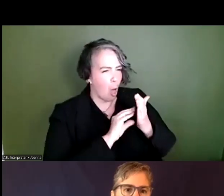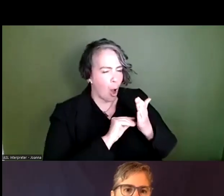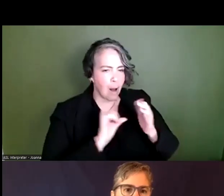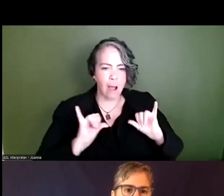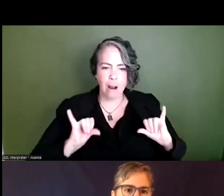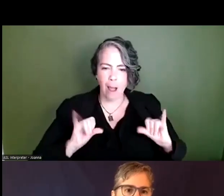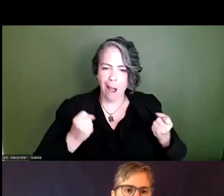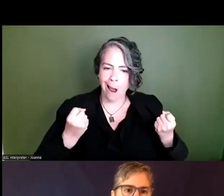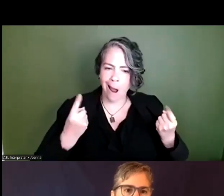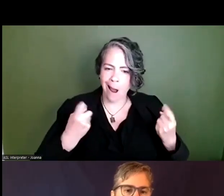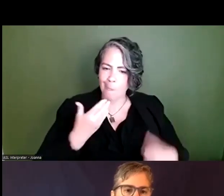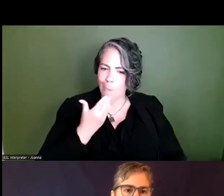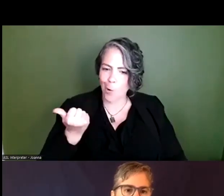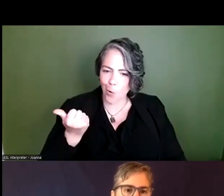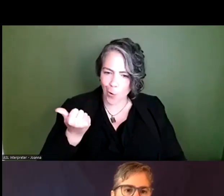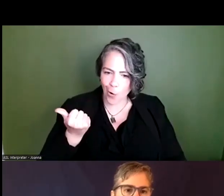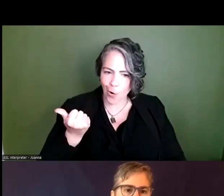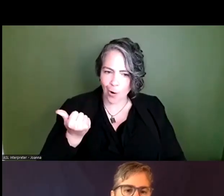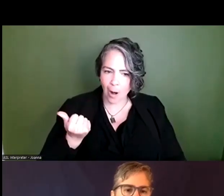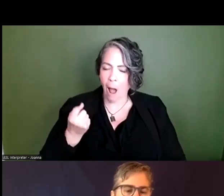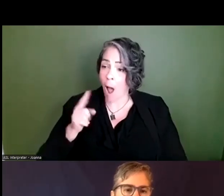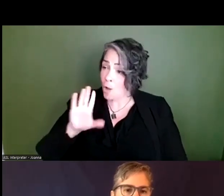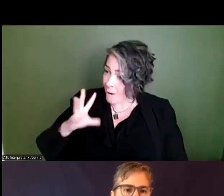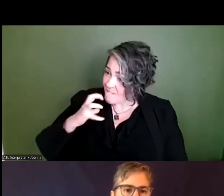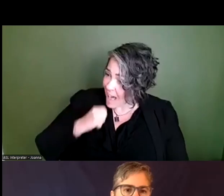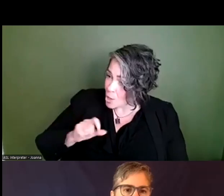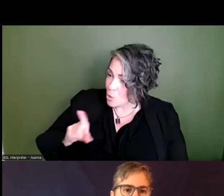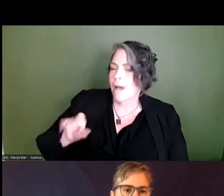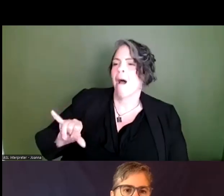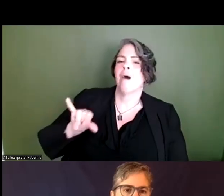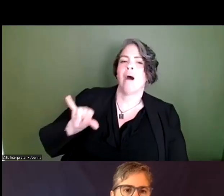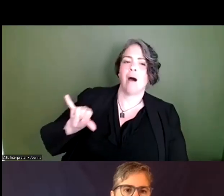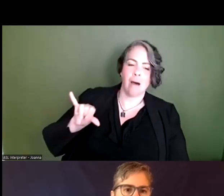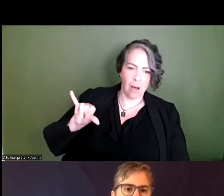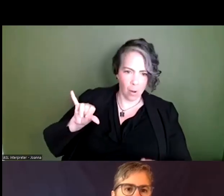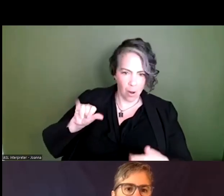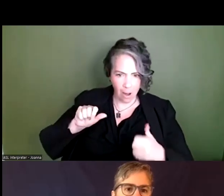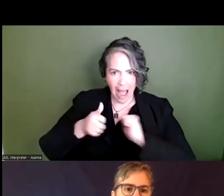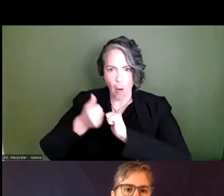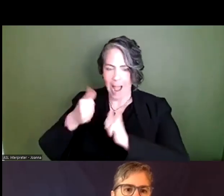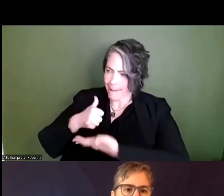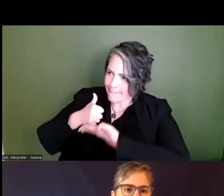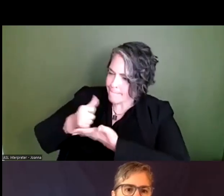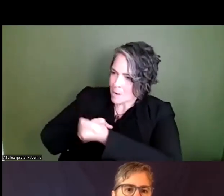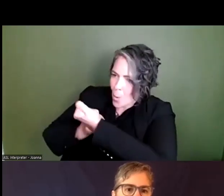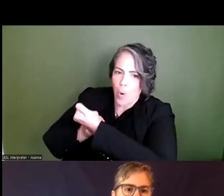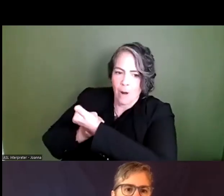their values. And then we can have conversations to learn and we can both grow.